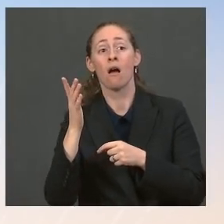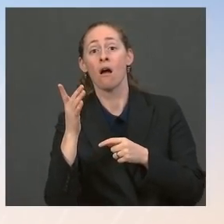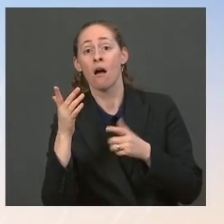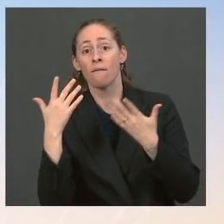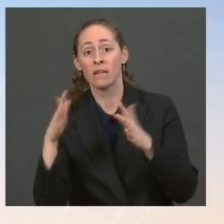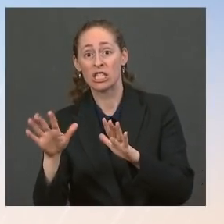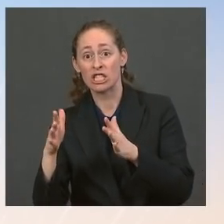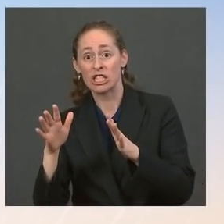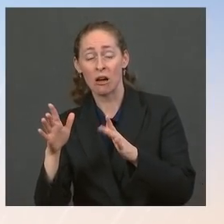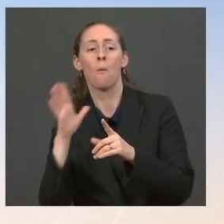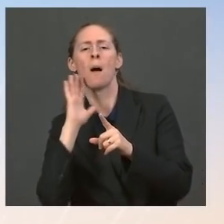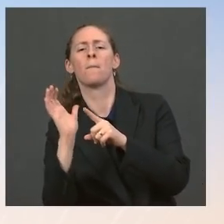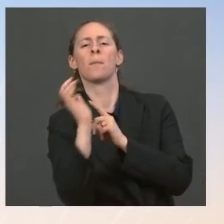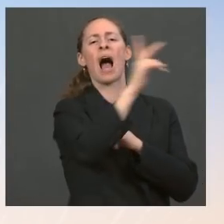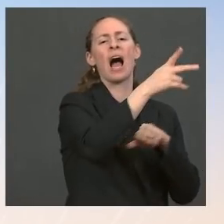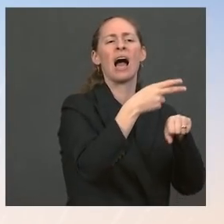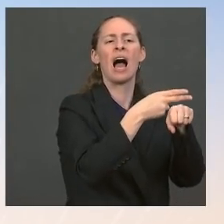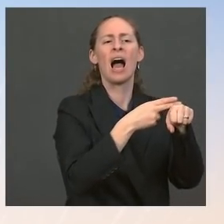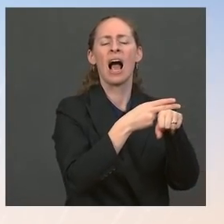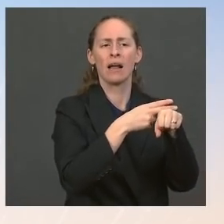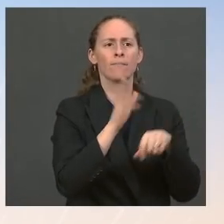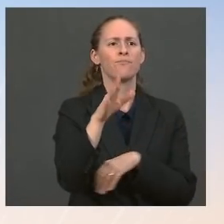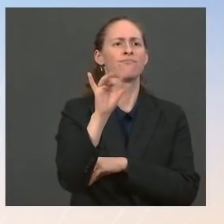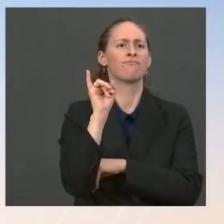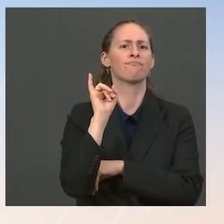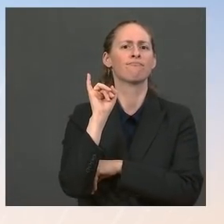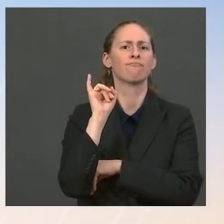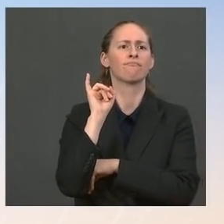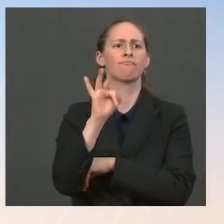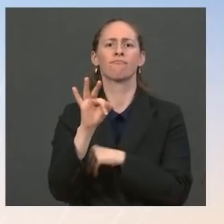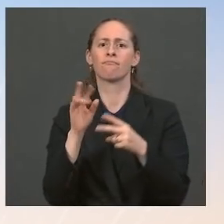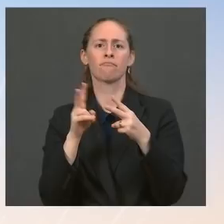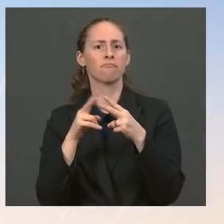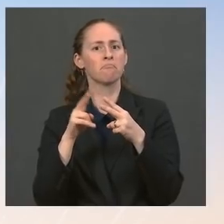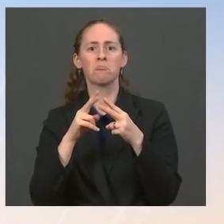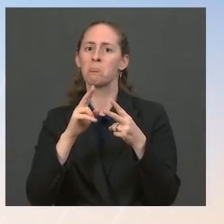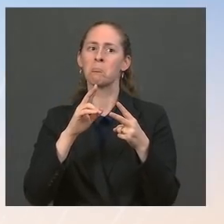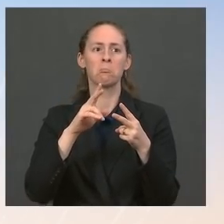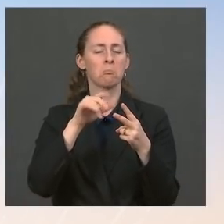And if any of the exceptions apply, they will not be returned to Haiti